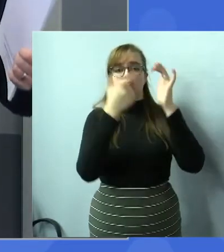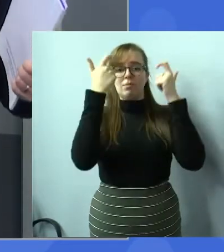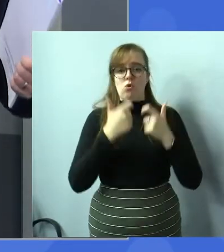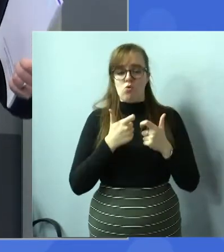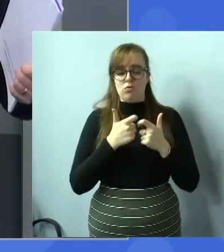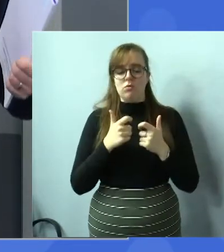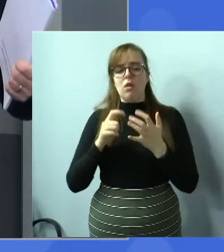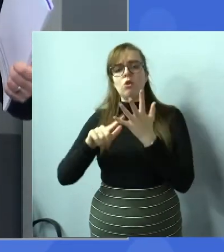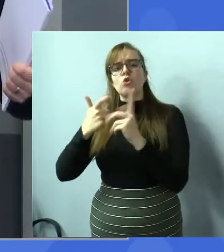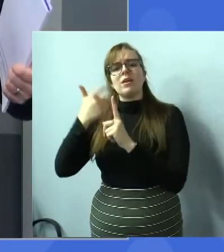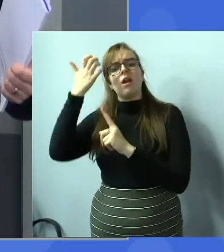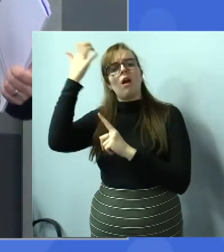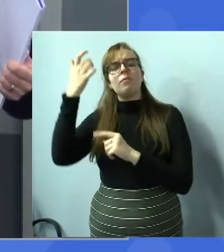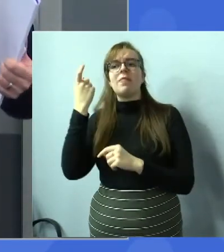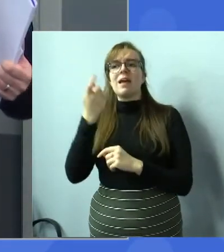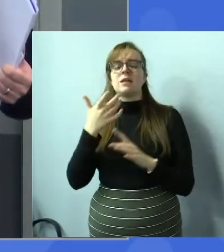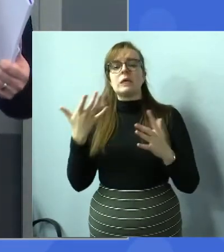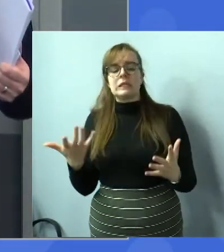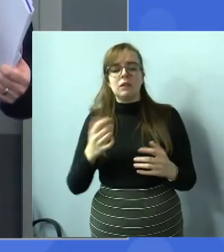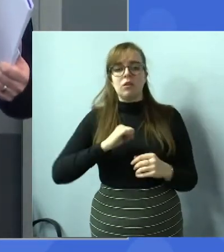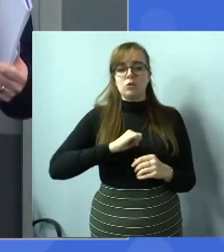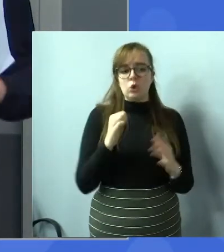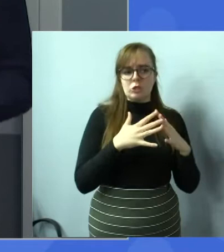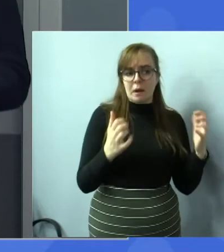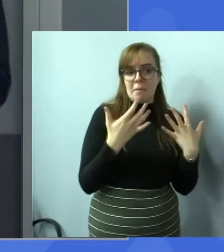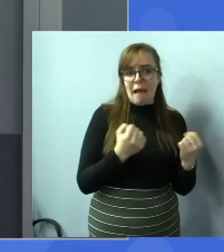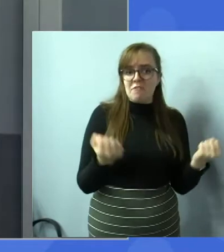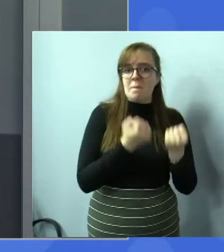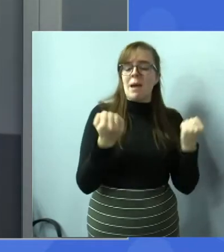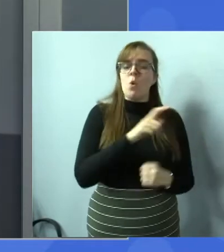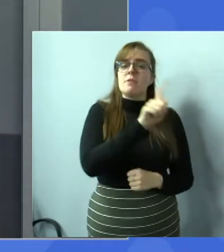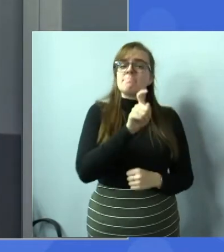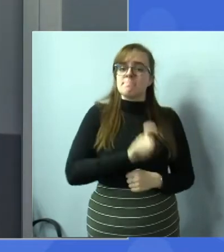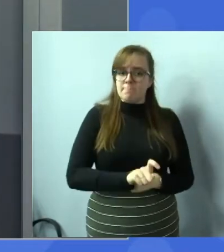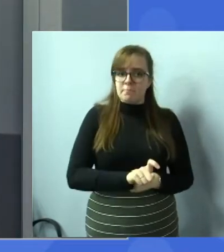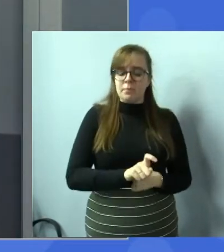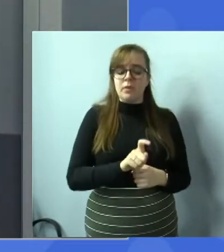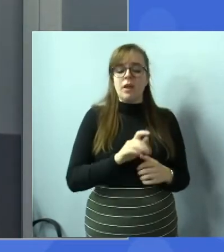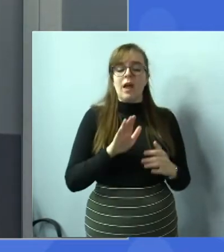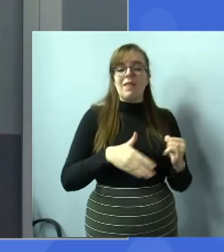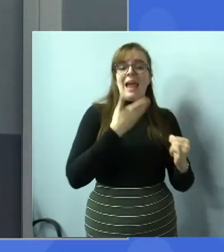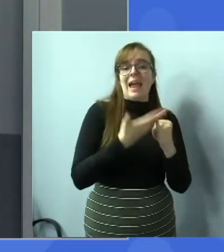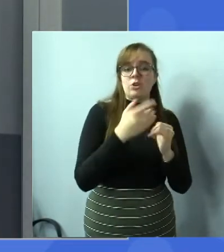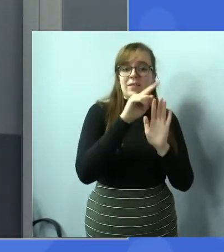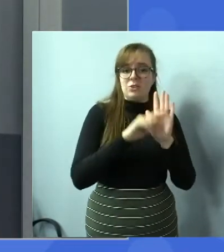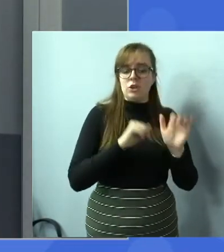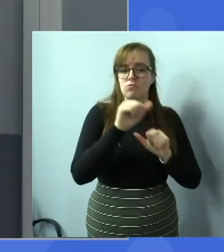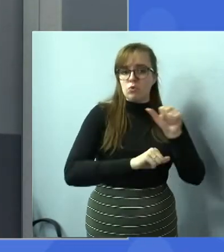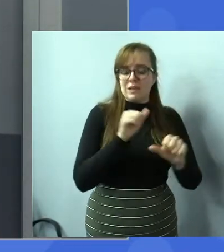sure that the the Scottish Parliament has the power to do this then at the end of the legislative process the UK government can send it to the Supreme